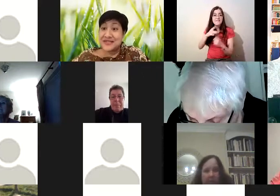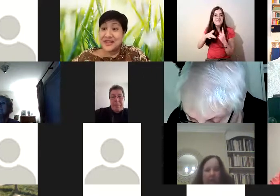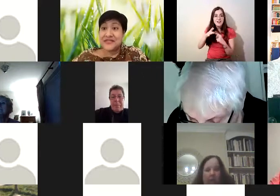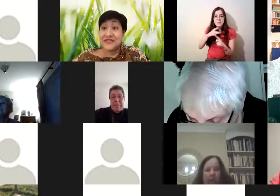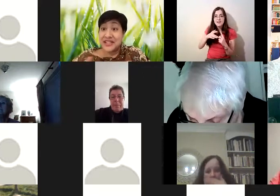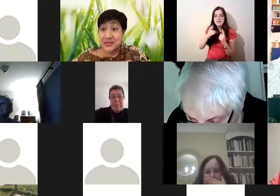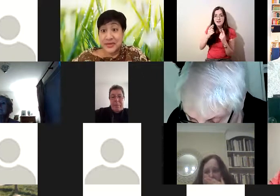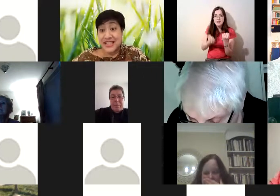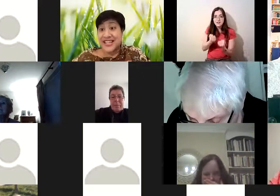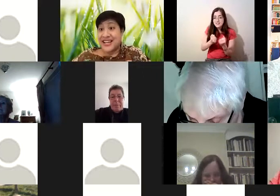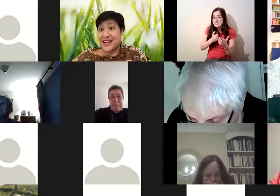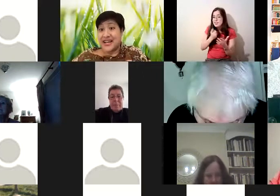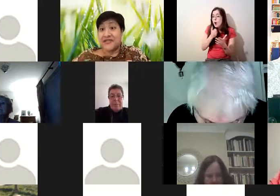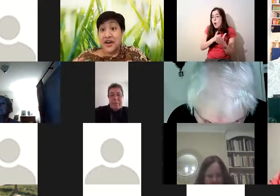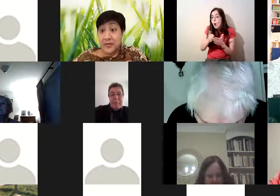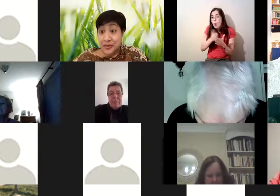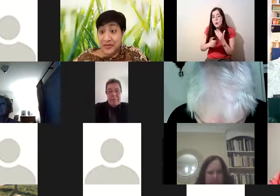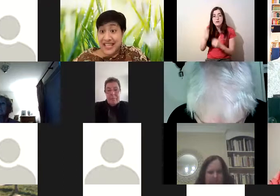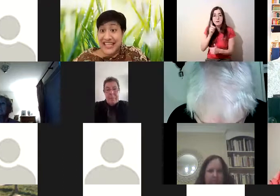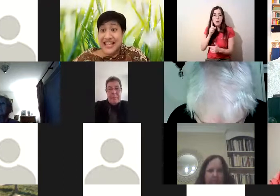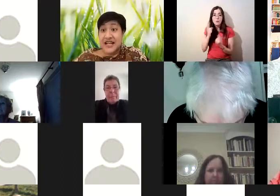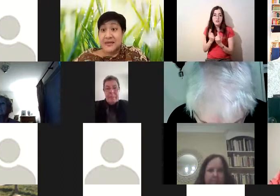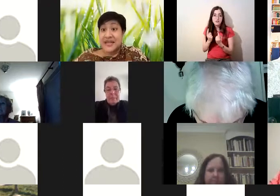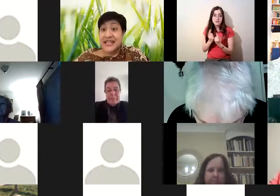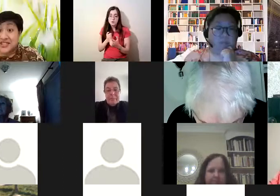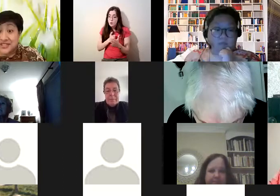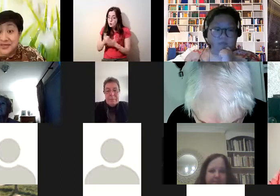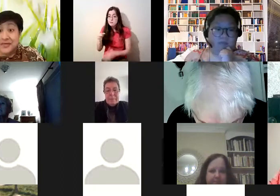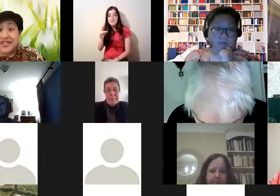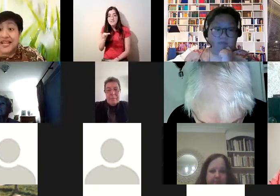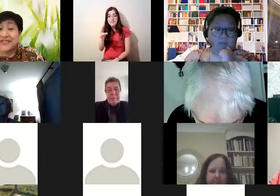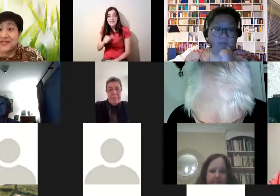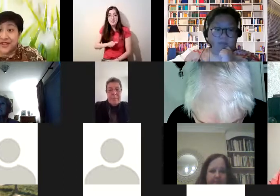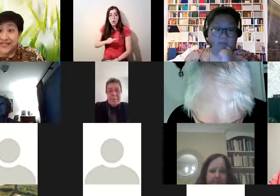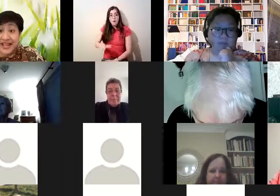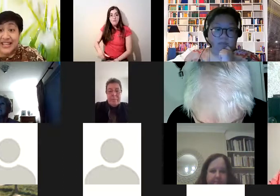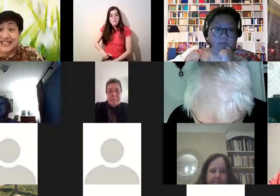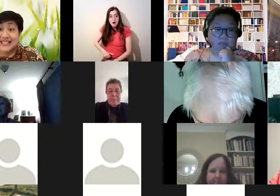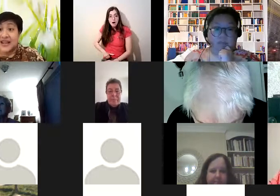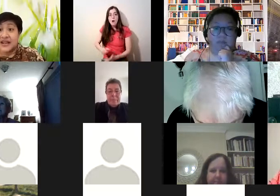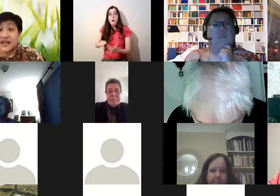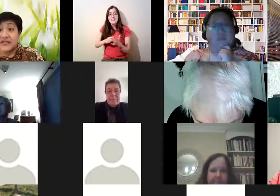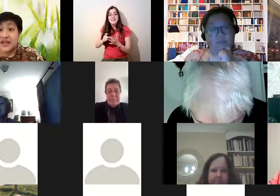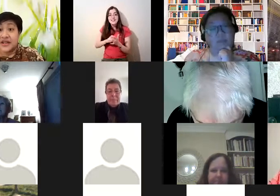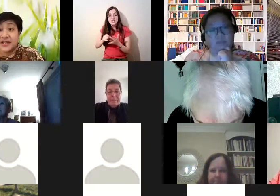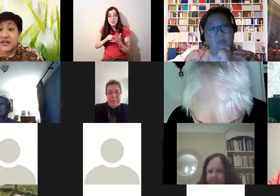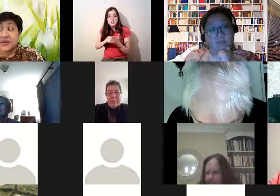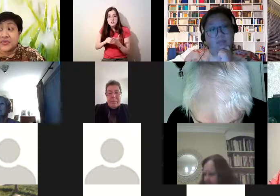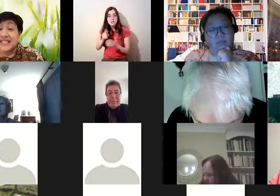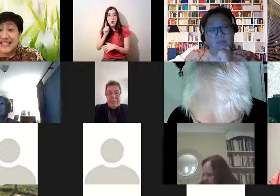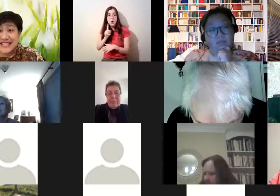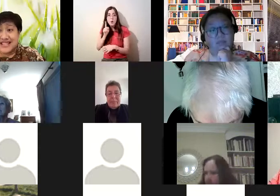like village women uh farmer women um indigenous women at the front lines of uh you know resisting